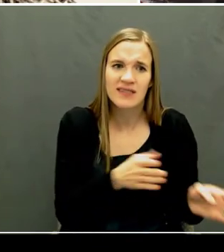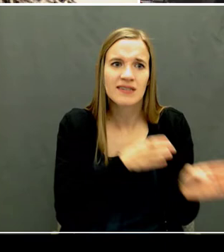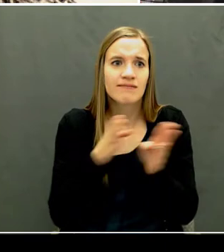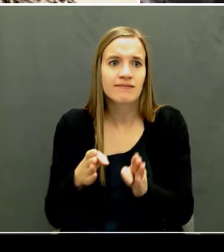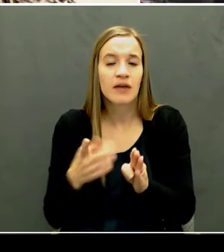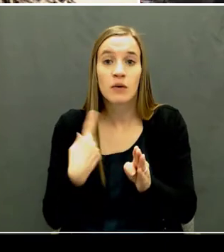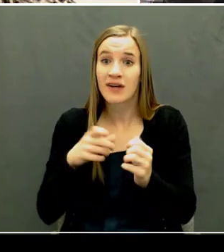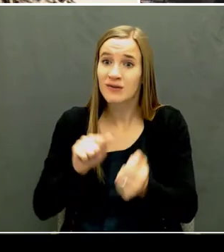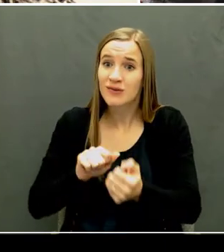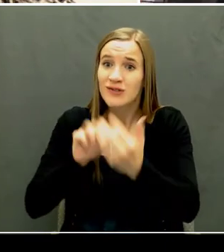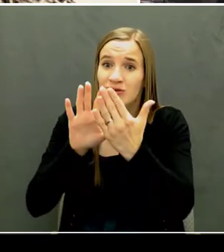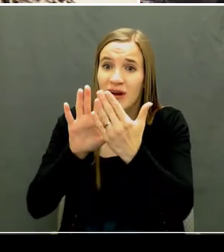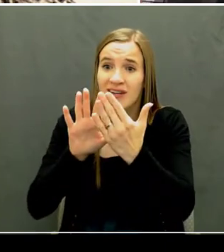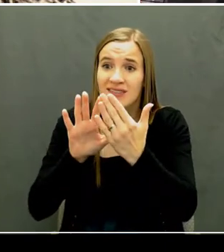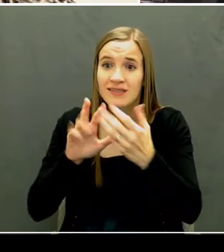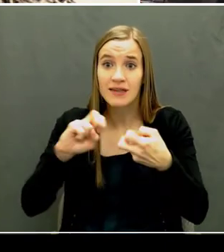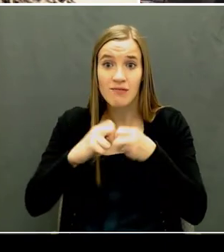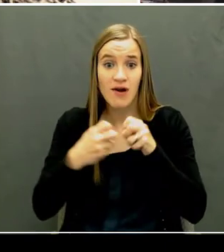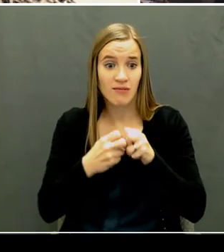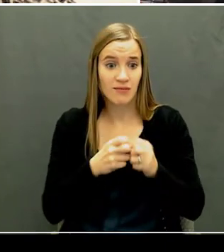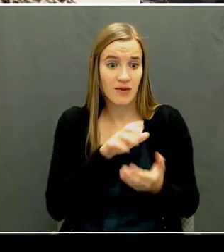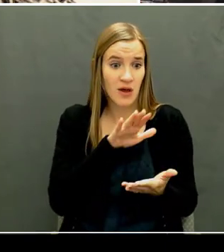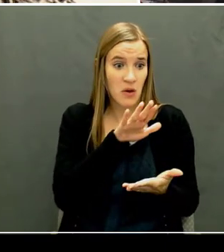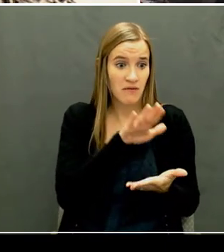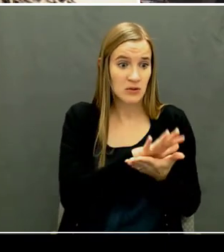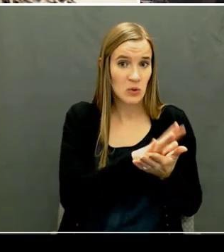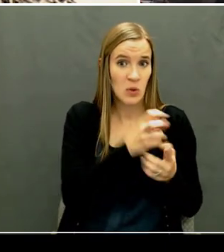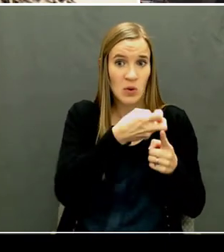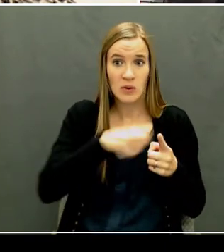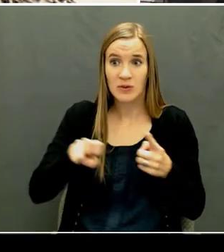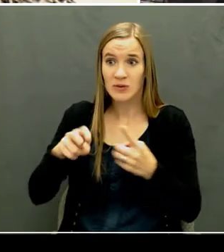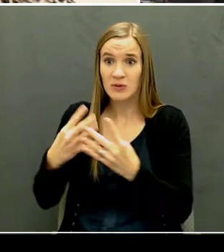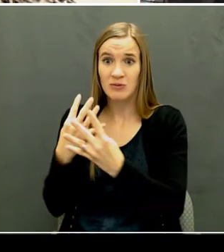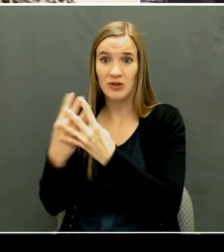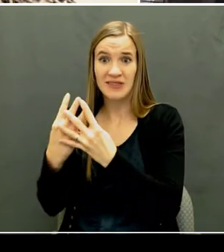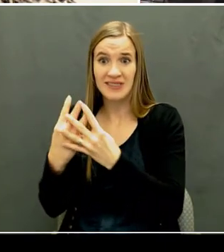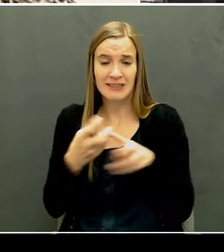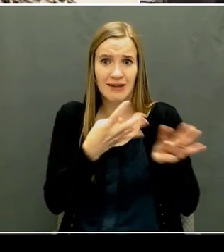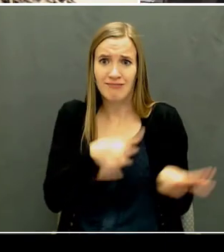say, Who are those people that are getting killed? What's the what are some of the common